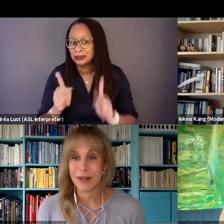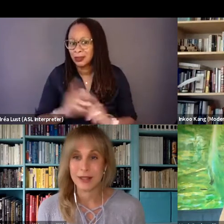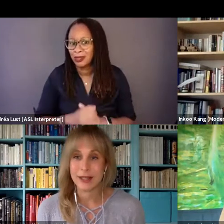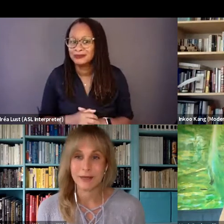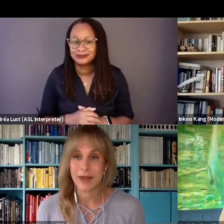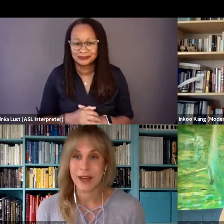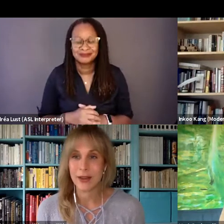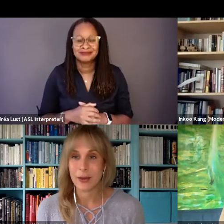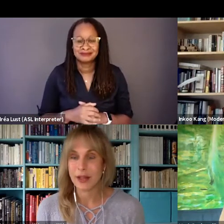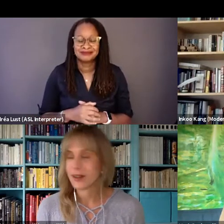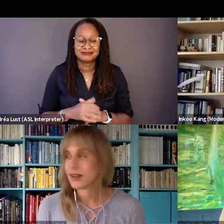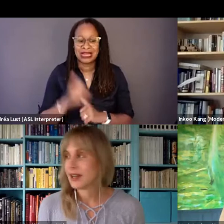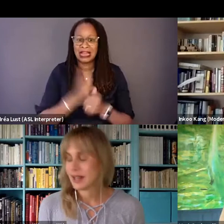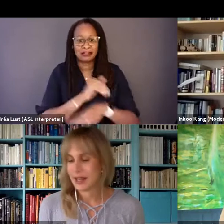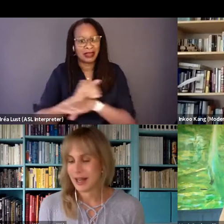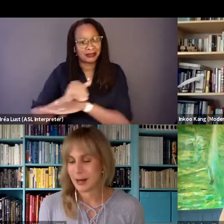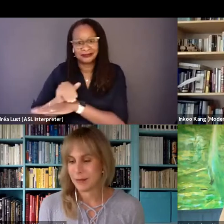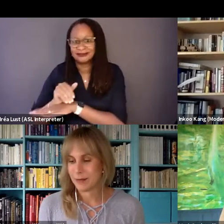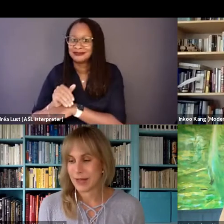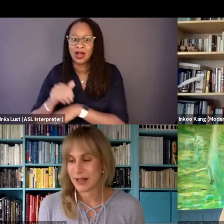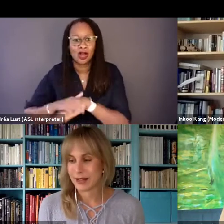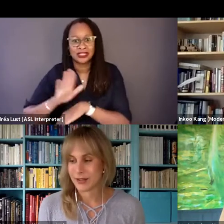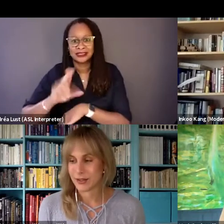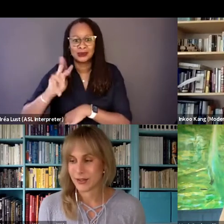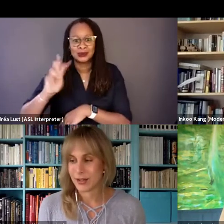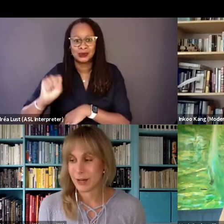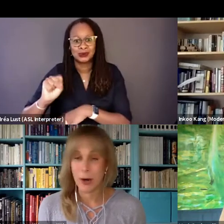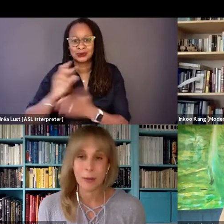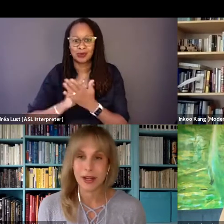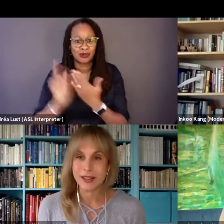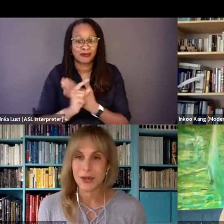every night of the week and a mobilized trans movement